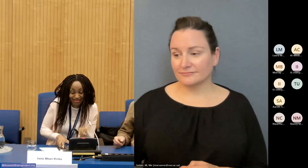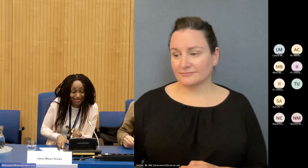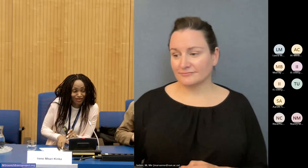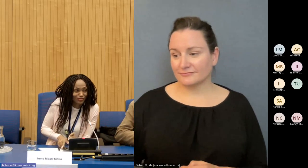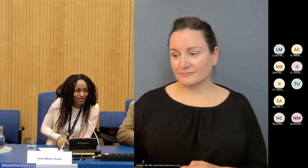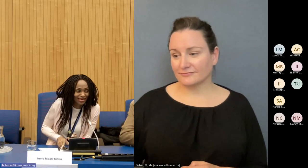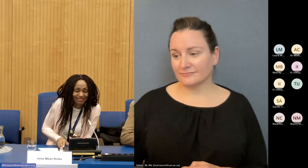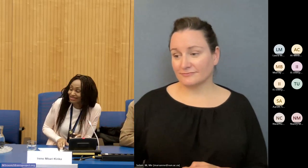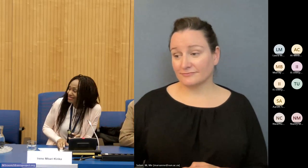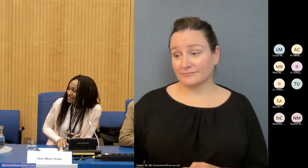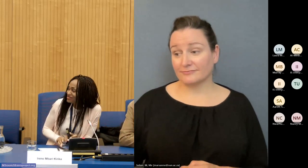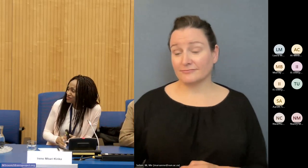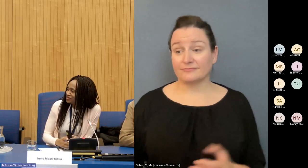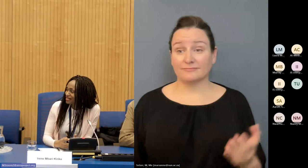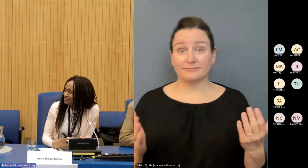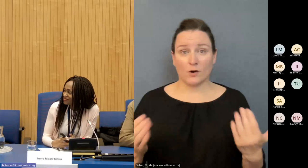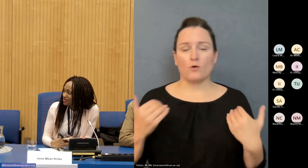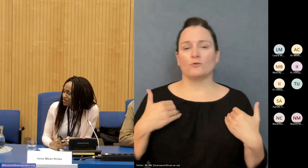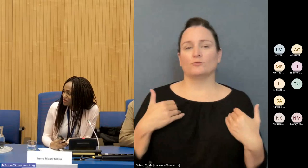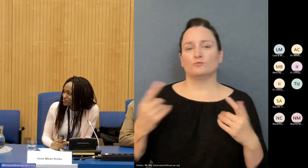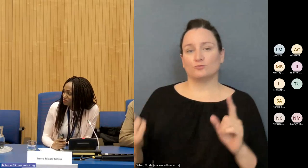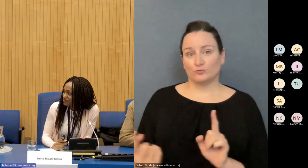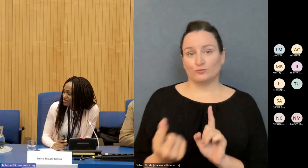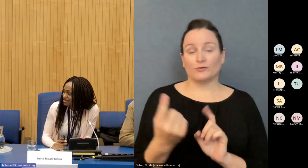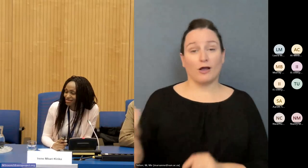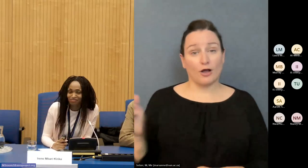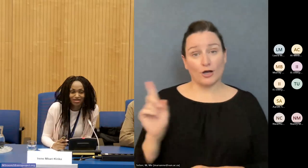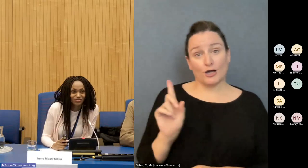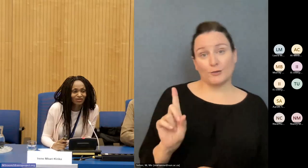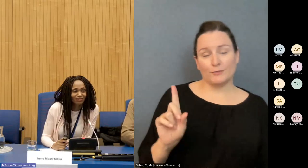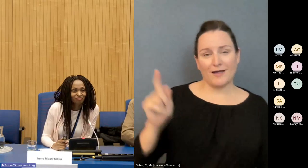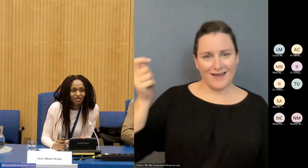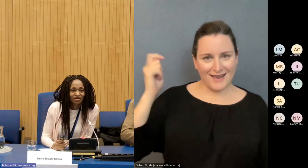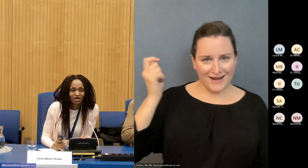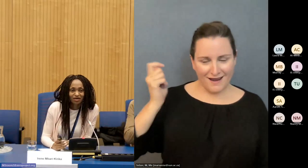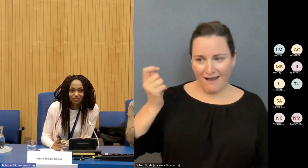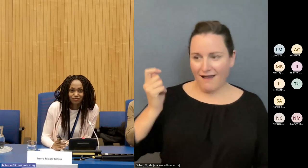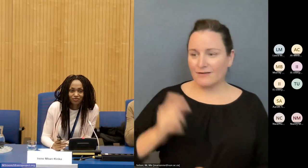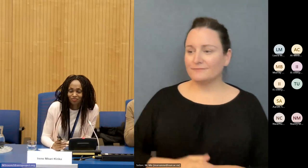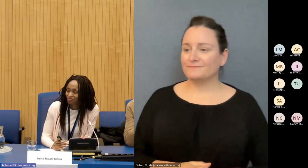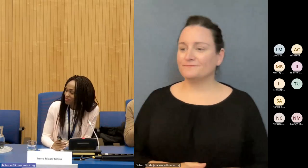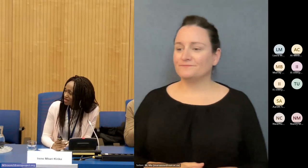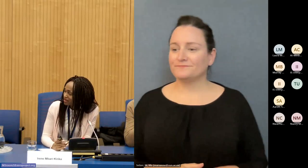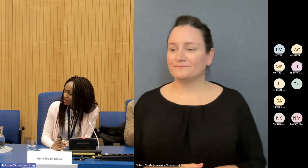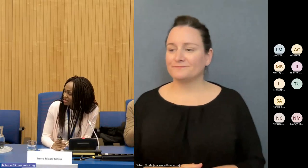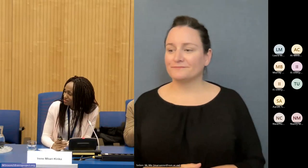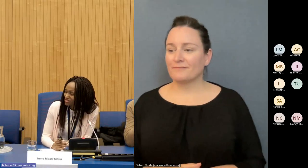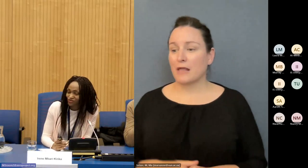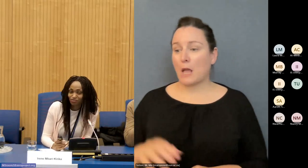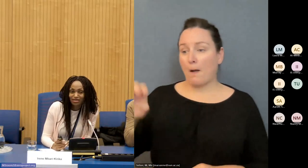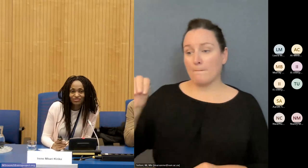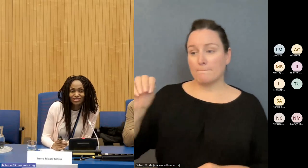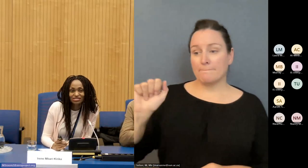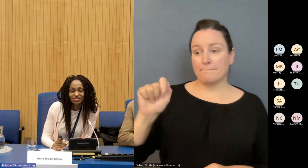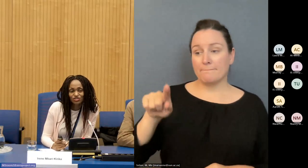heading out to Kenya and we will have Suparna and Maxwel from the Kilimanjaro Blind Trust.